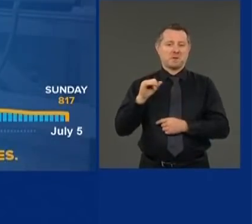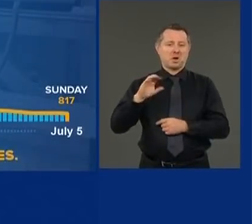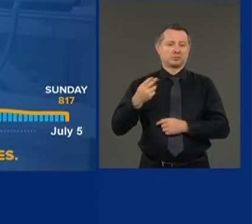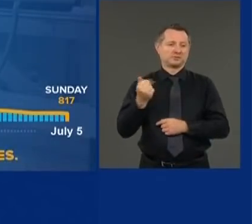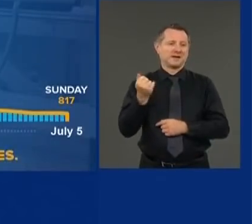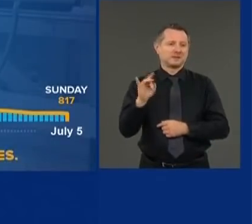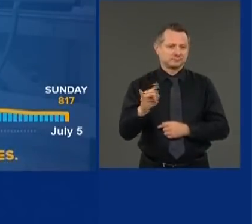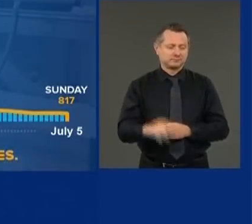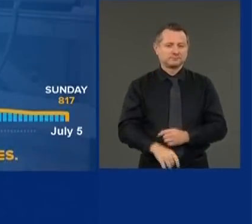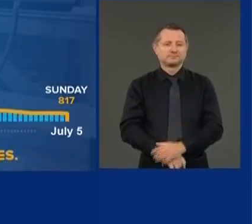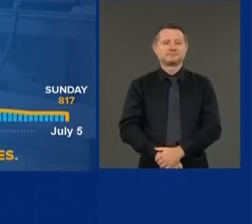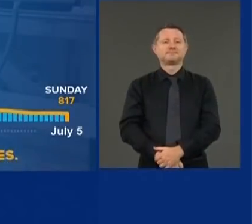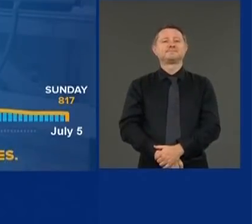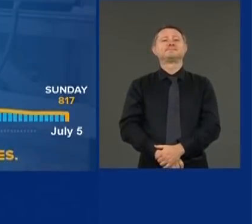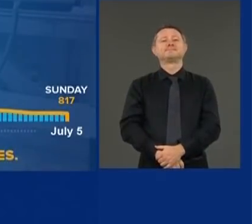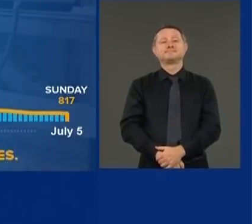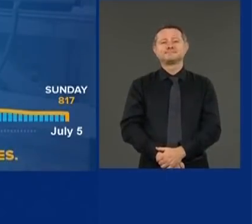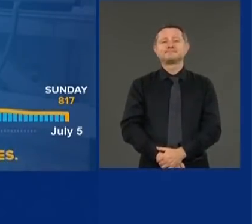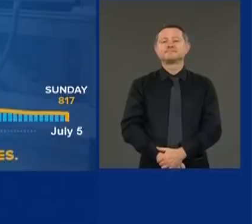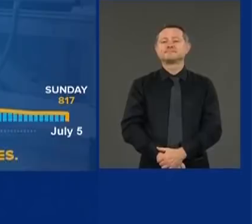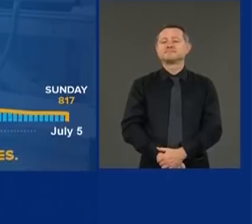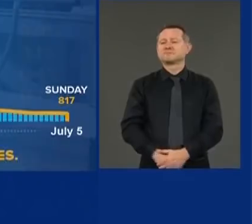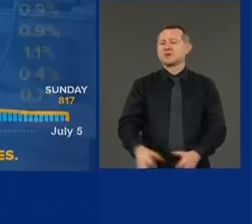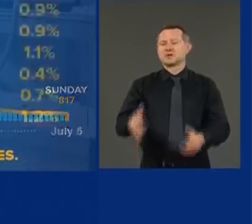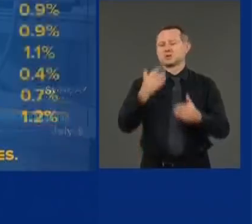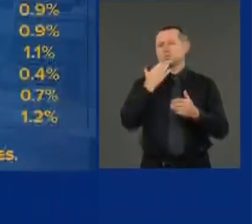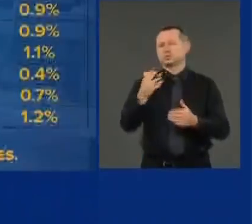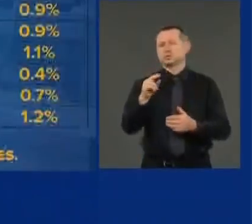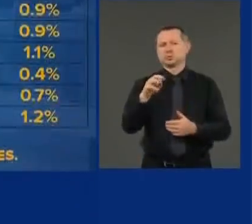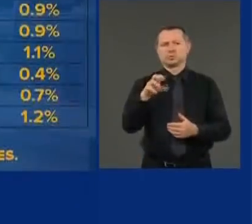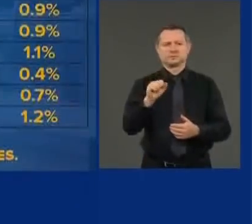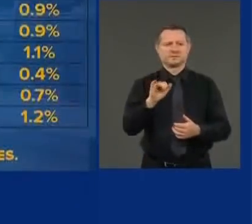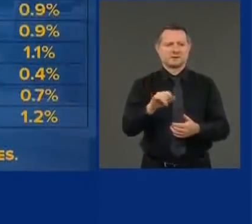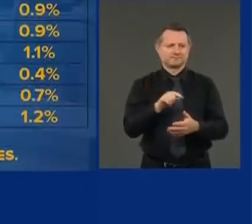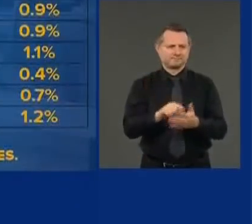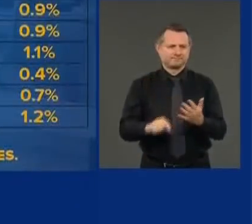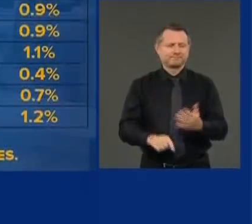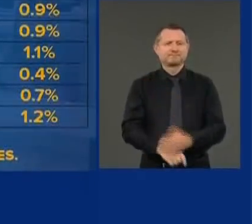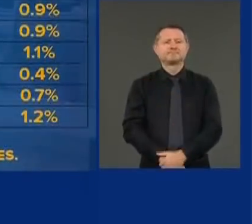HOSPITALIZATIONS, 817. THAT IS THE LOWEST NUMBER SINCE MARCH 18th.